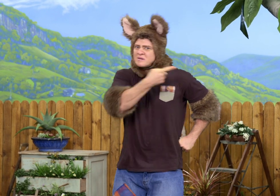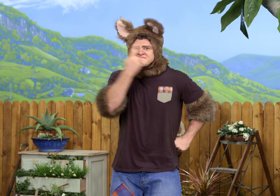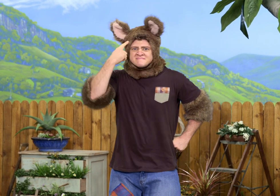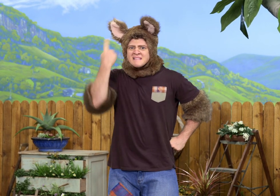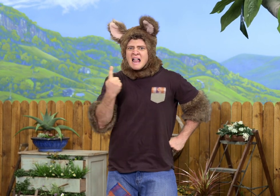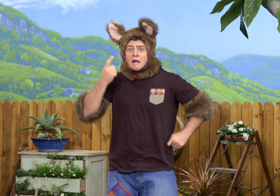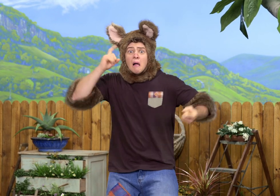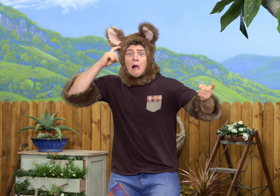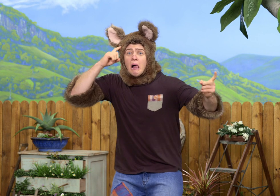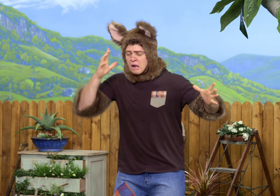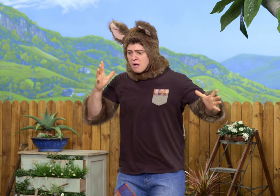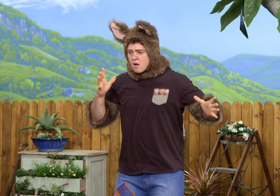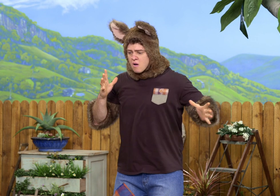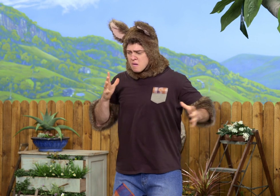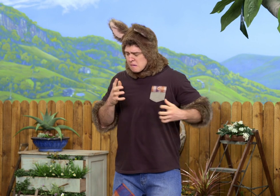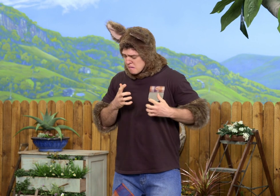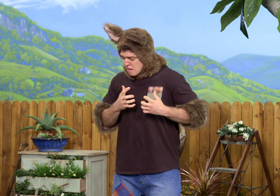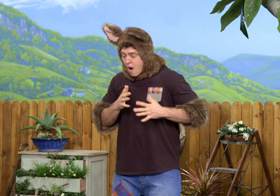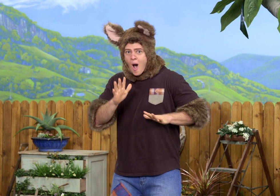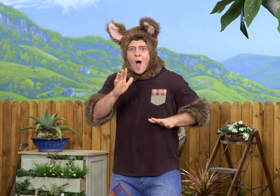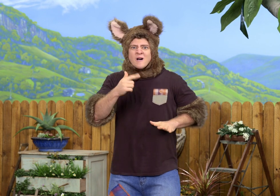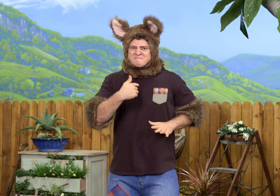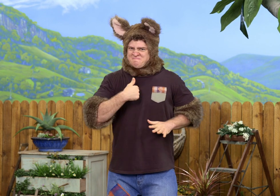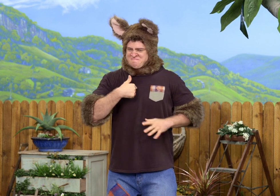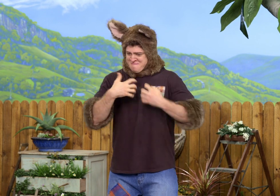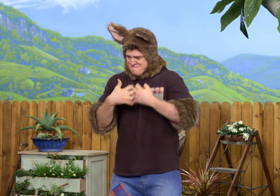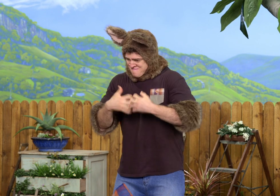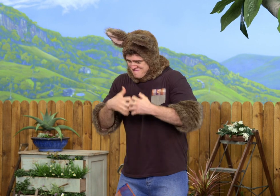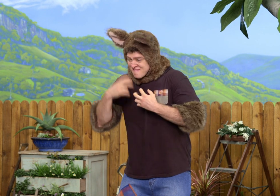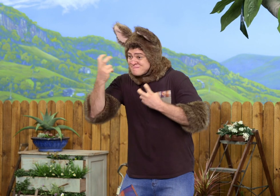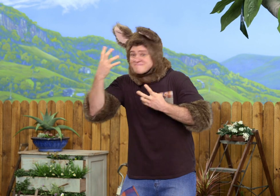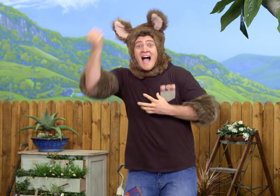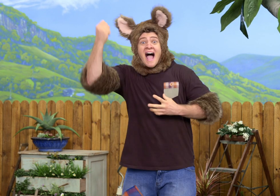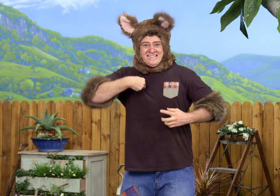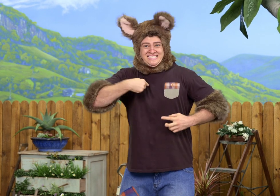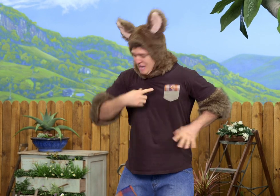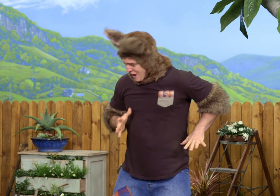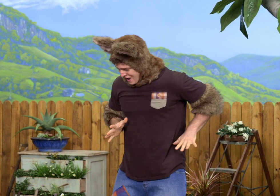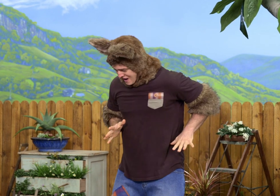I don't want Sally to worry. (GASPS) I know. I'm going to find them.